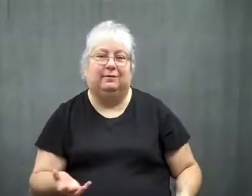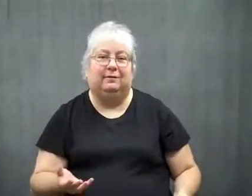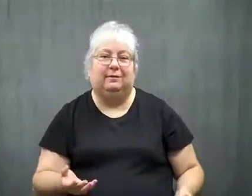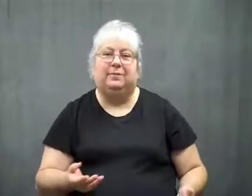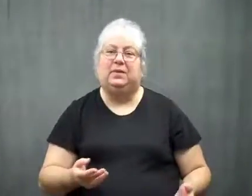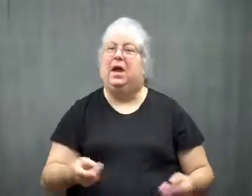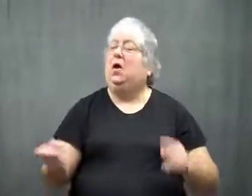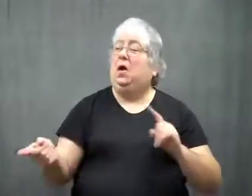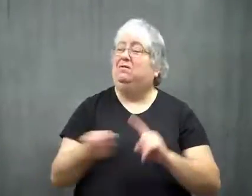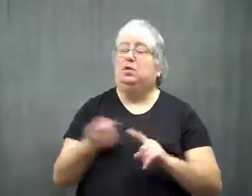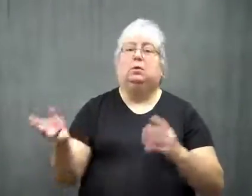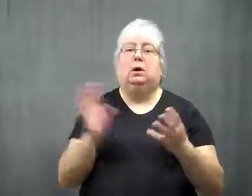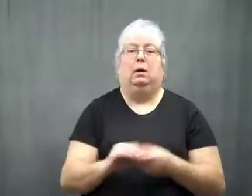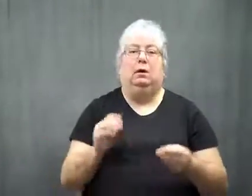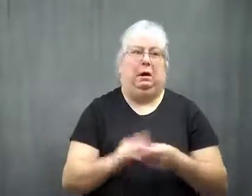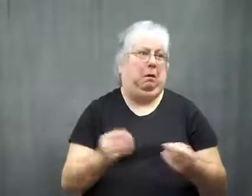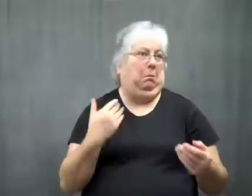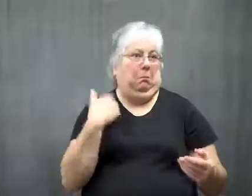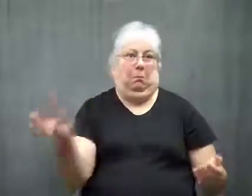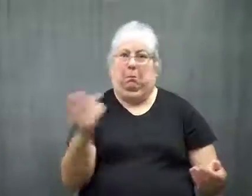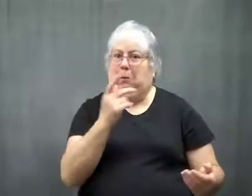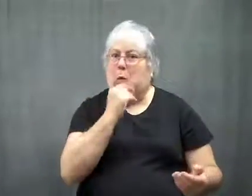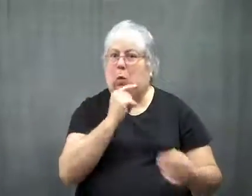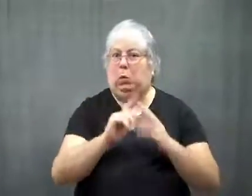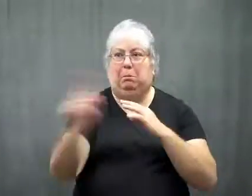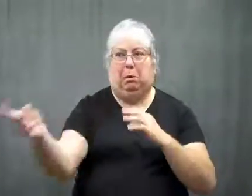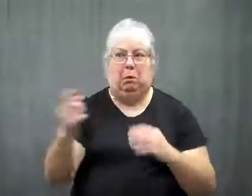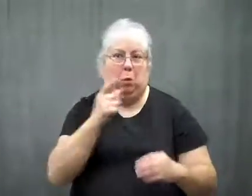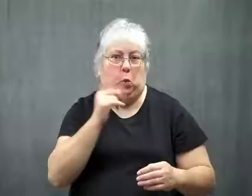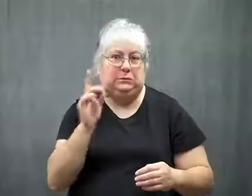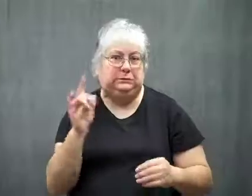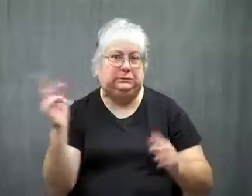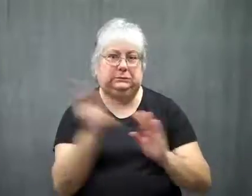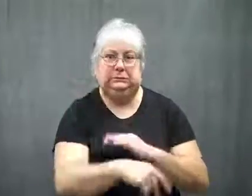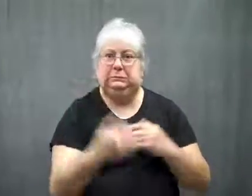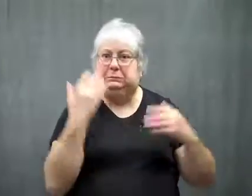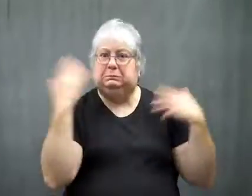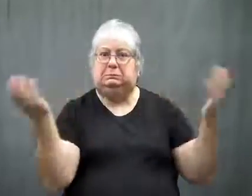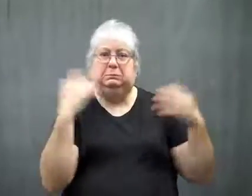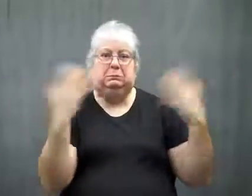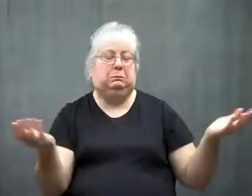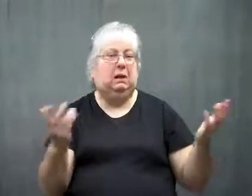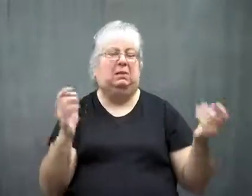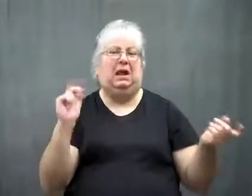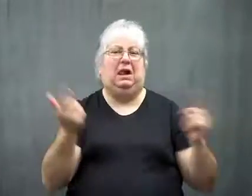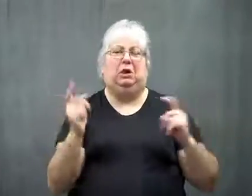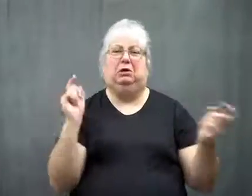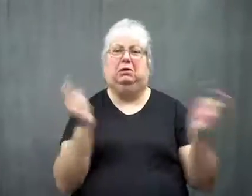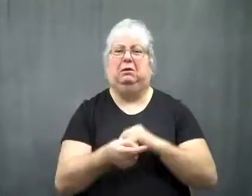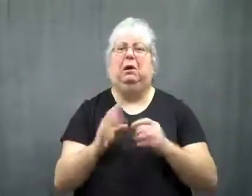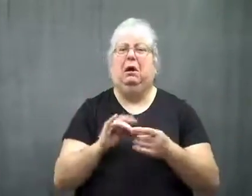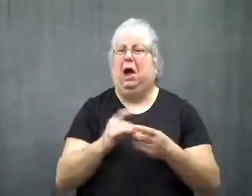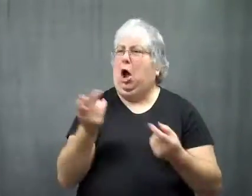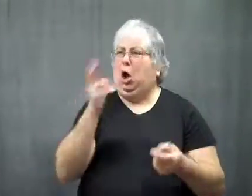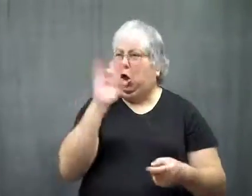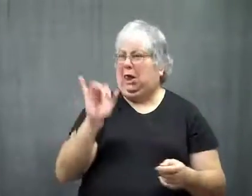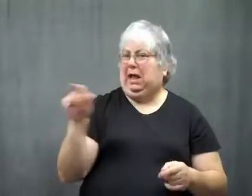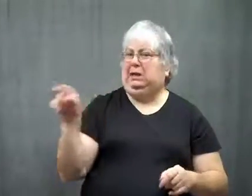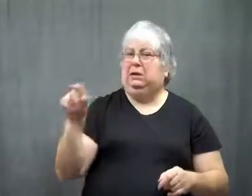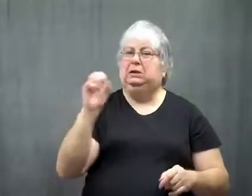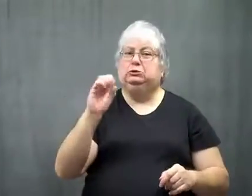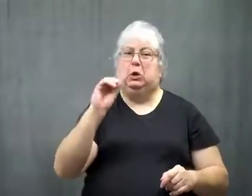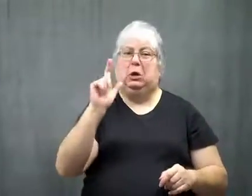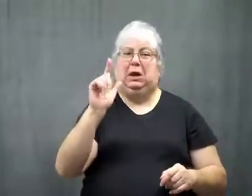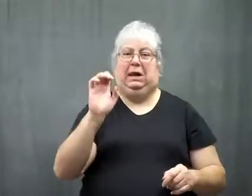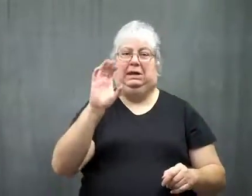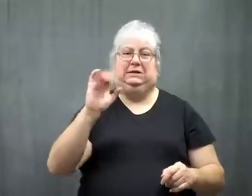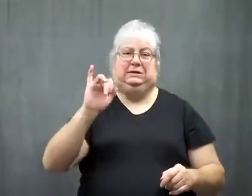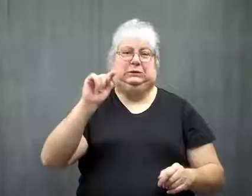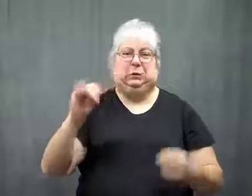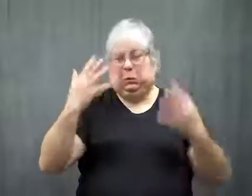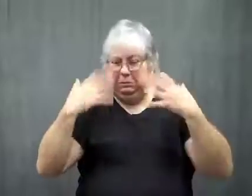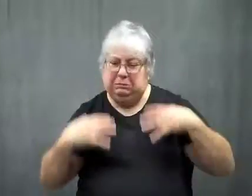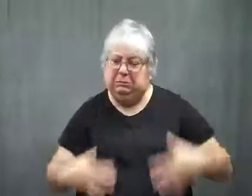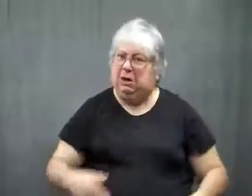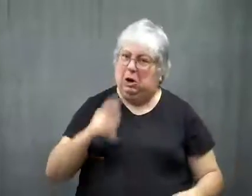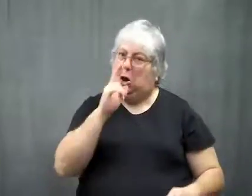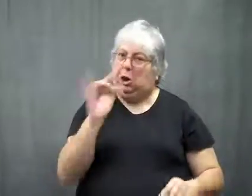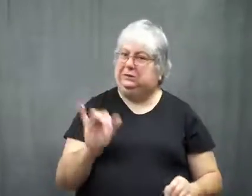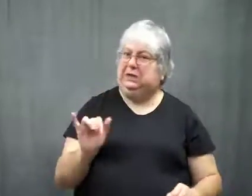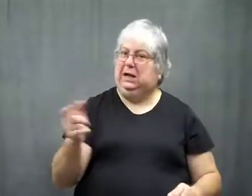At first he said he didn't recognize who it was that killed her.